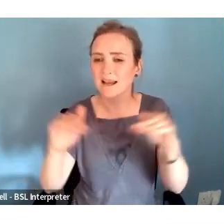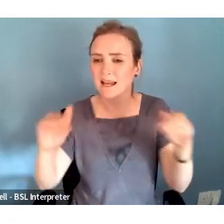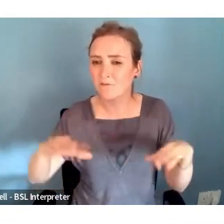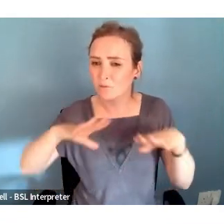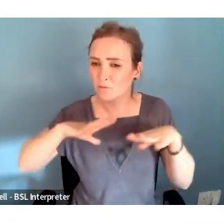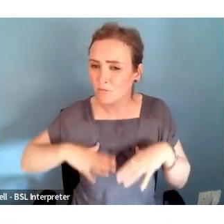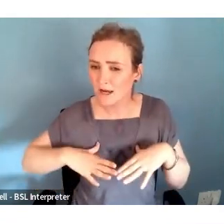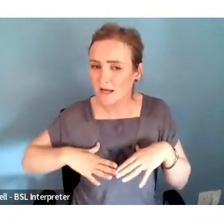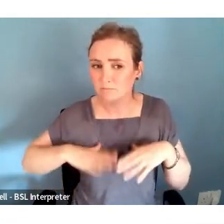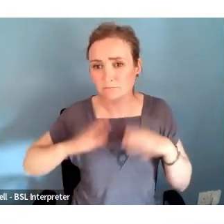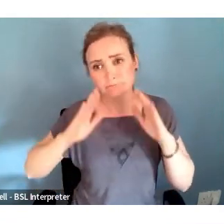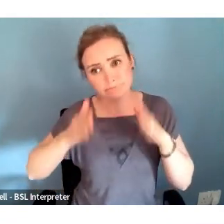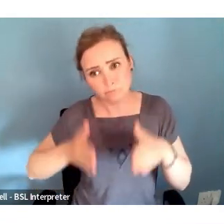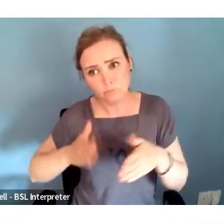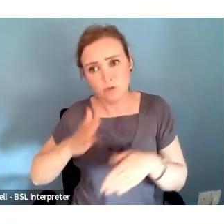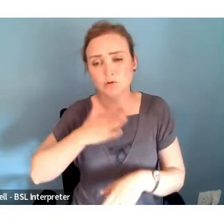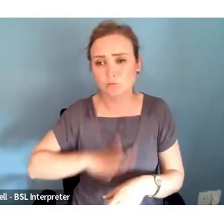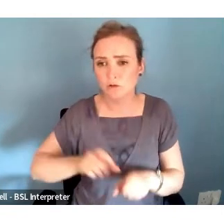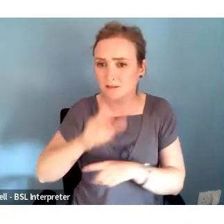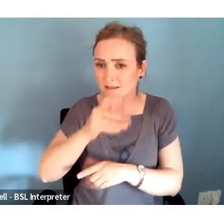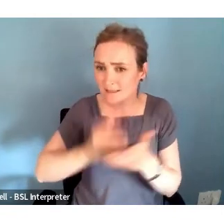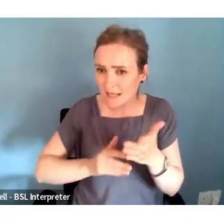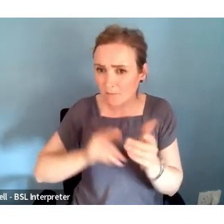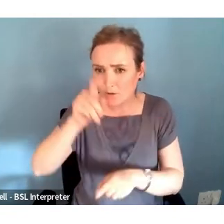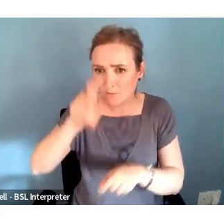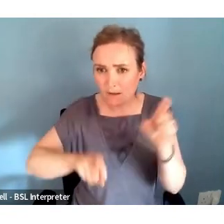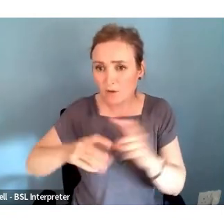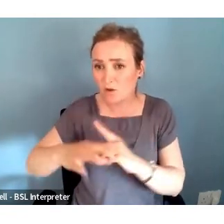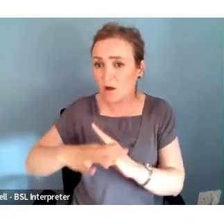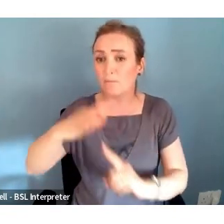real demonstration their commitment. There are other specialist job